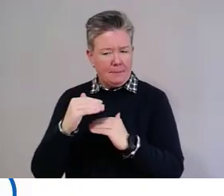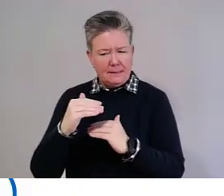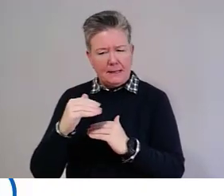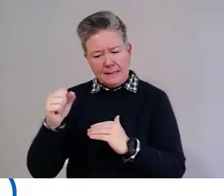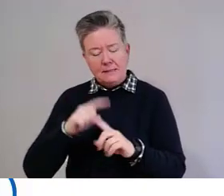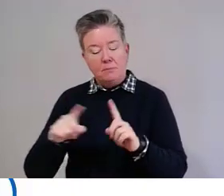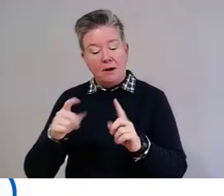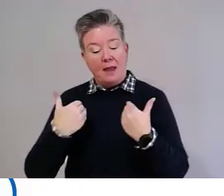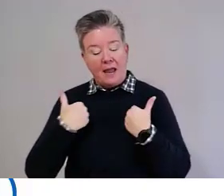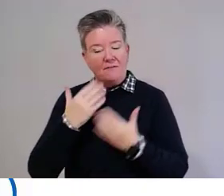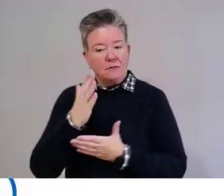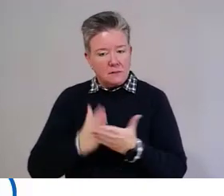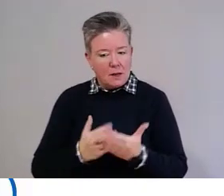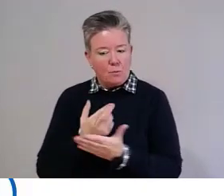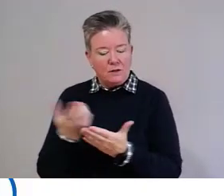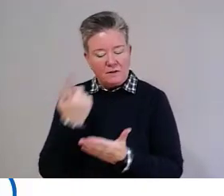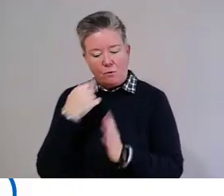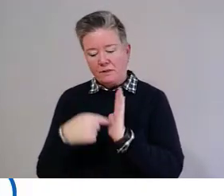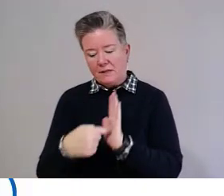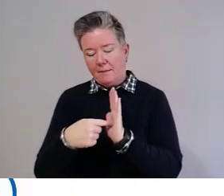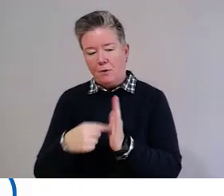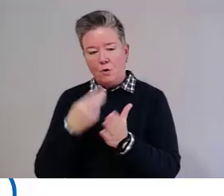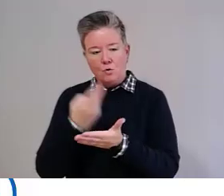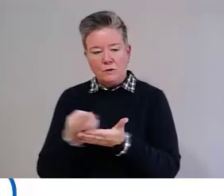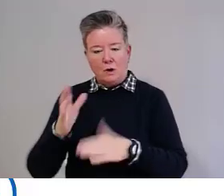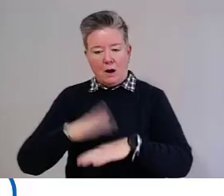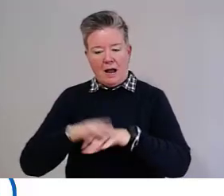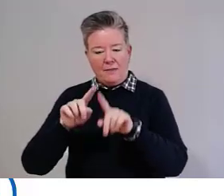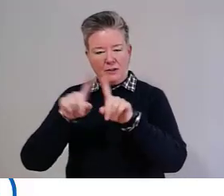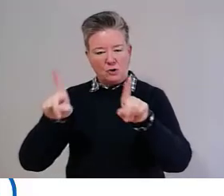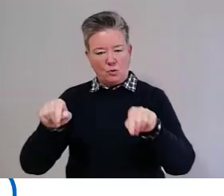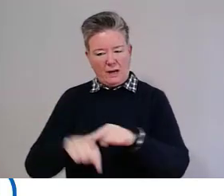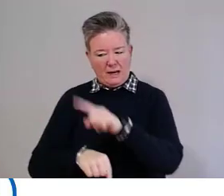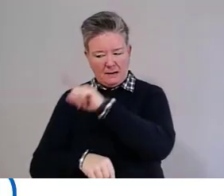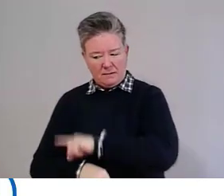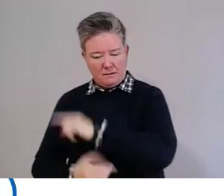there are resources such as the ones listed on the screen to provide guidance